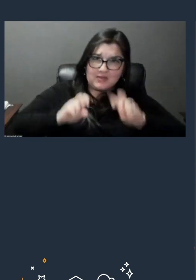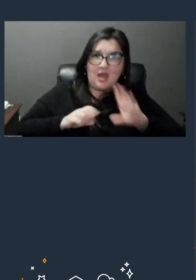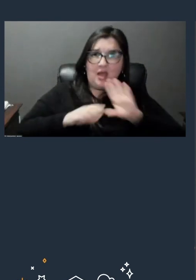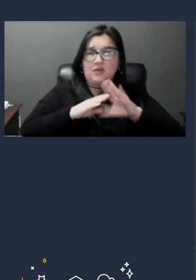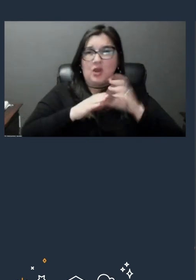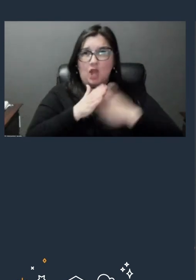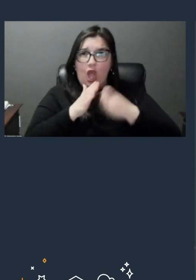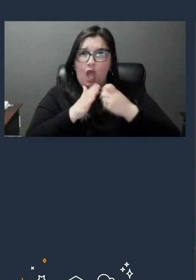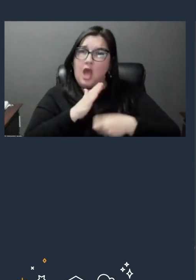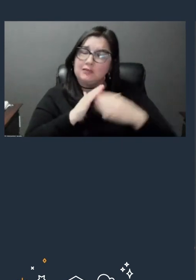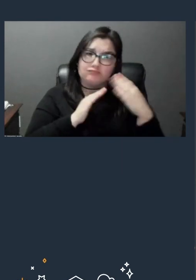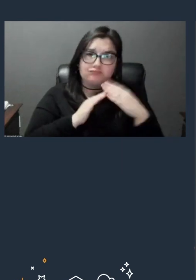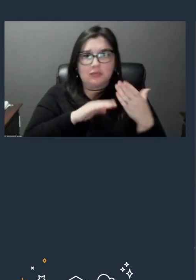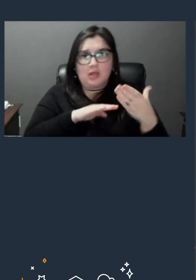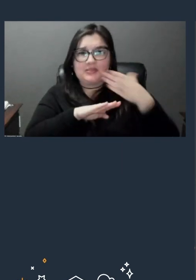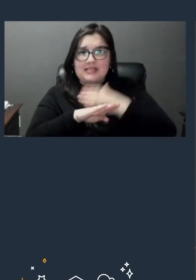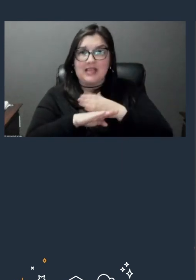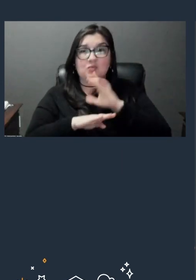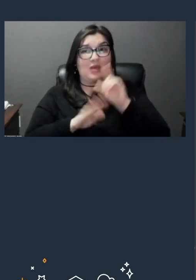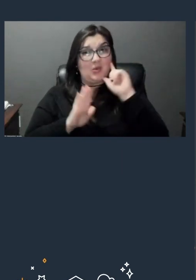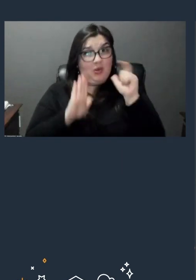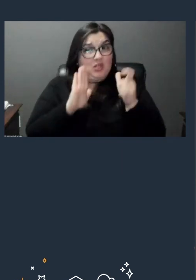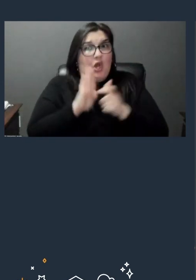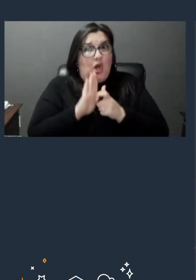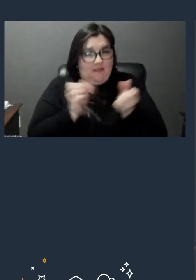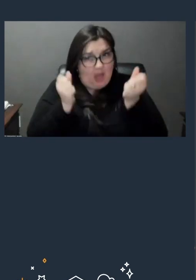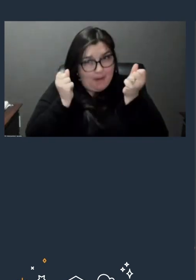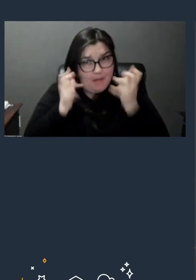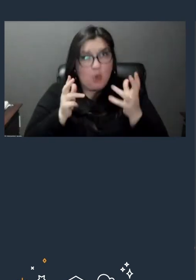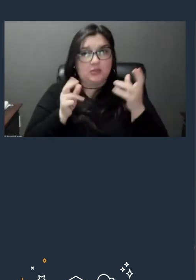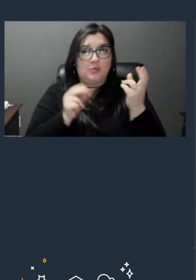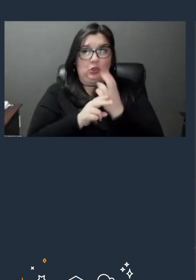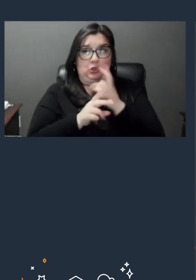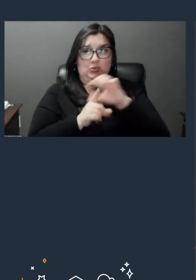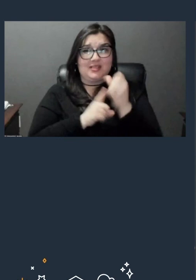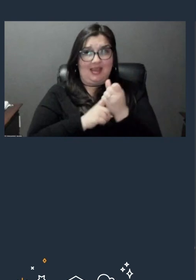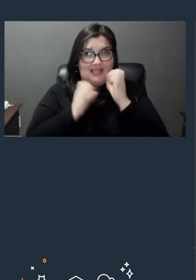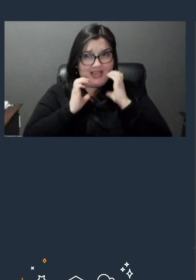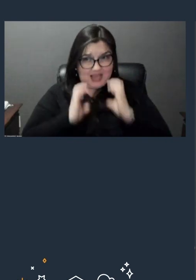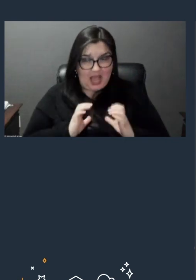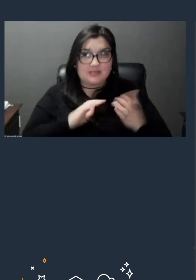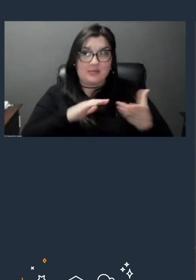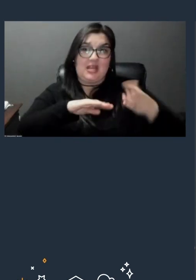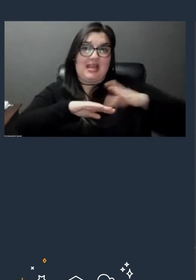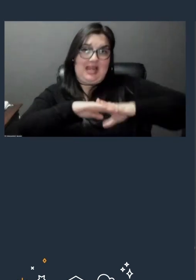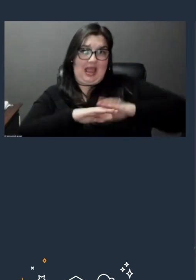I actually wanna call out that we have multiple use cases where customers enabled Lens and pretty quickly